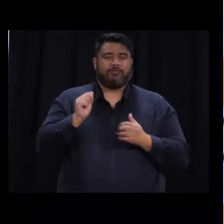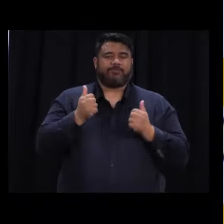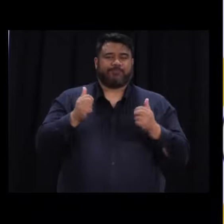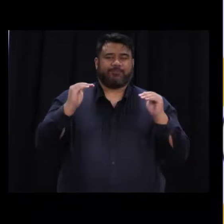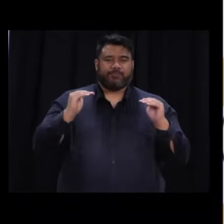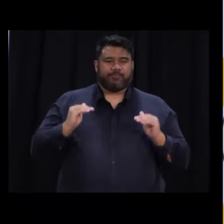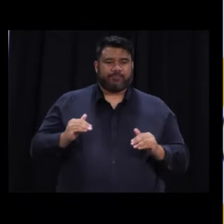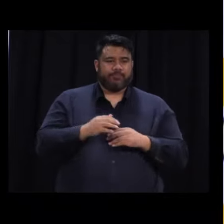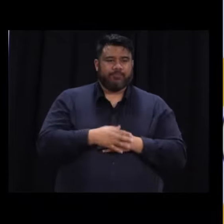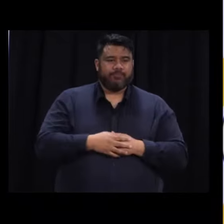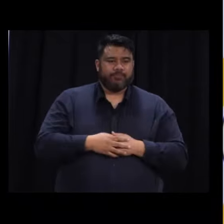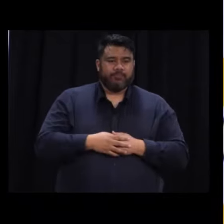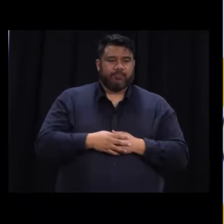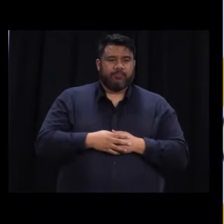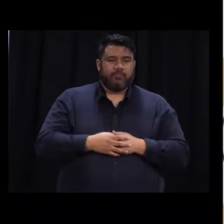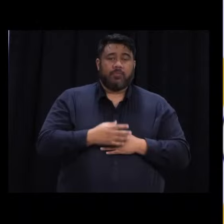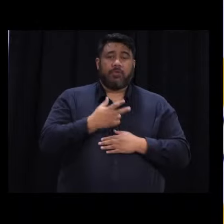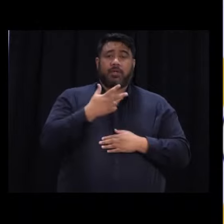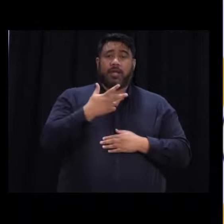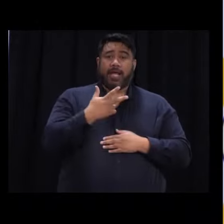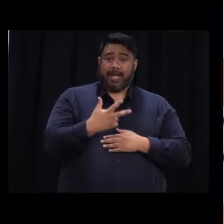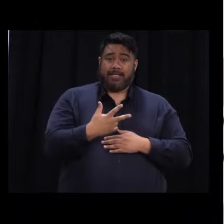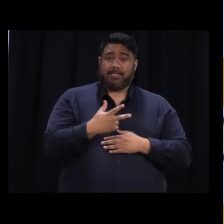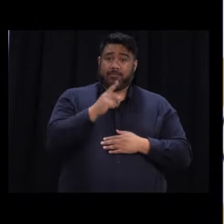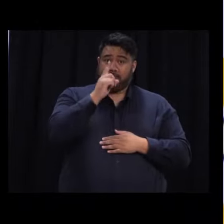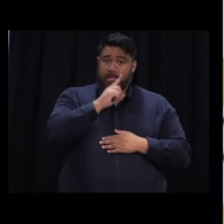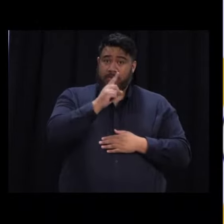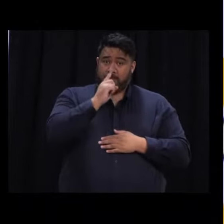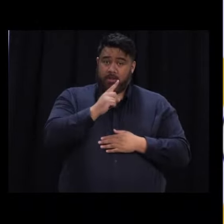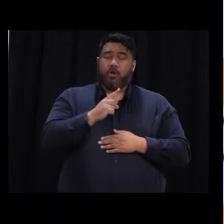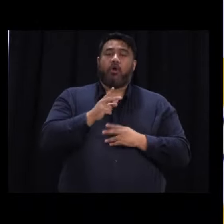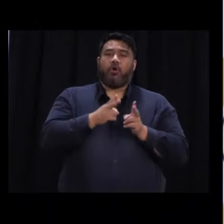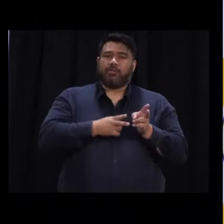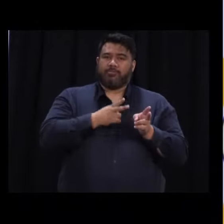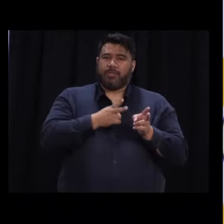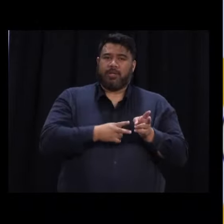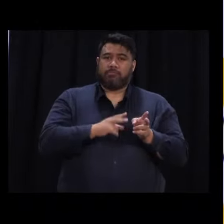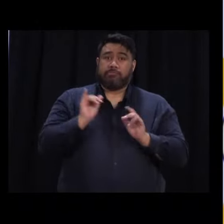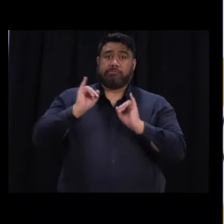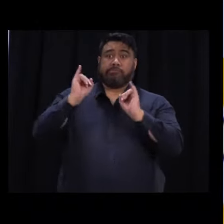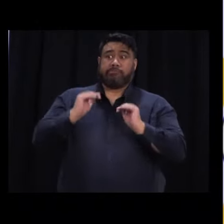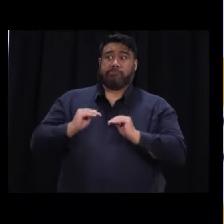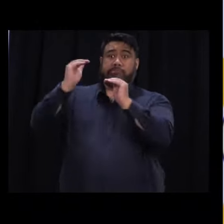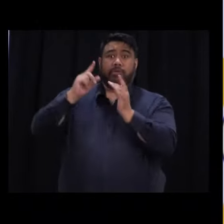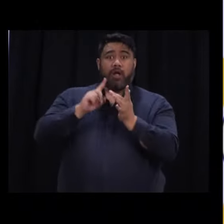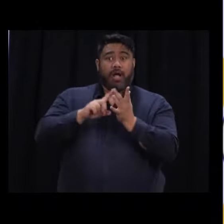have more information on that late other in the day. There are eight COVID-19 positive